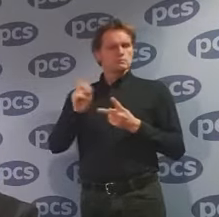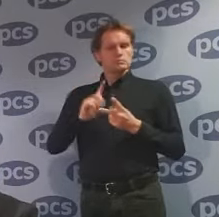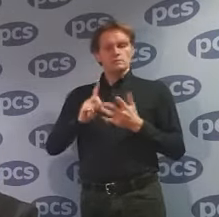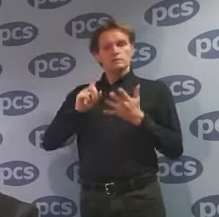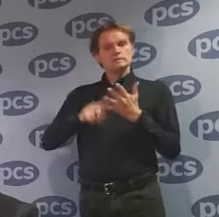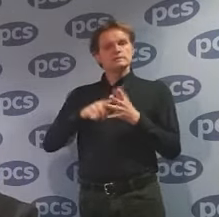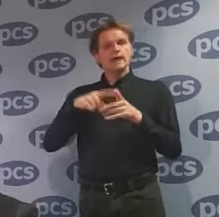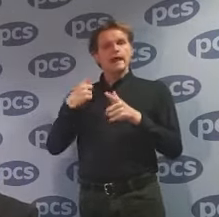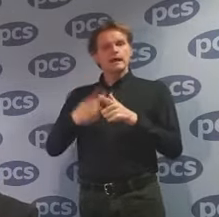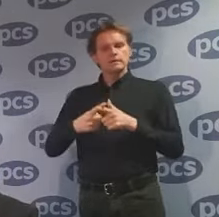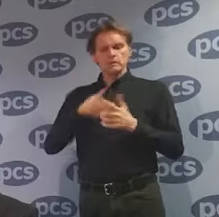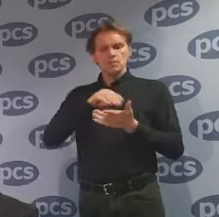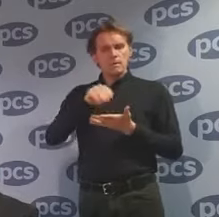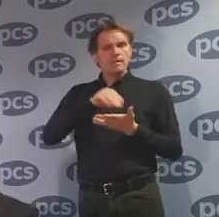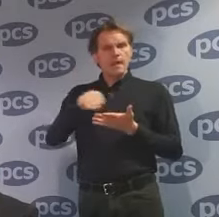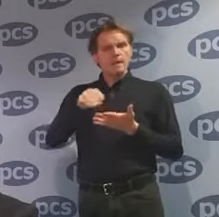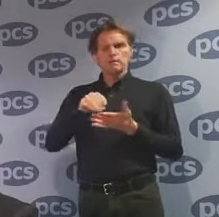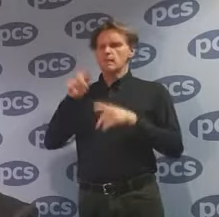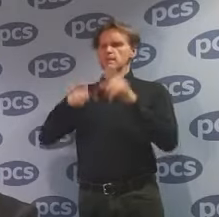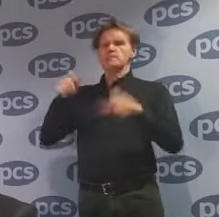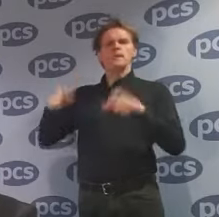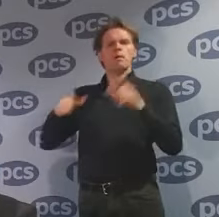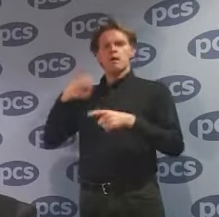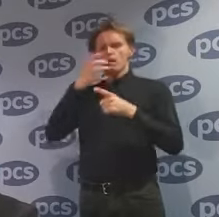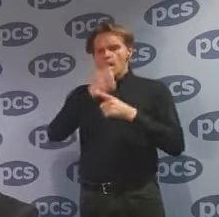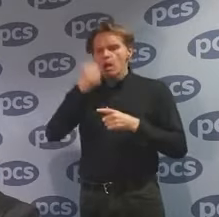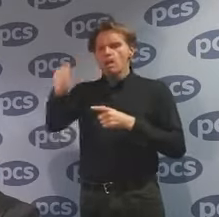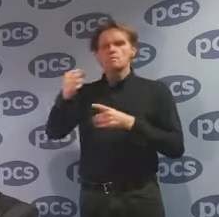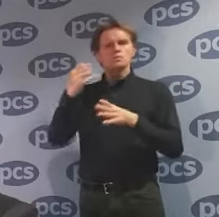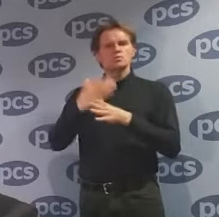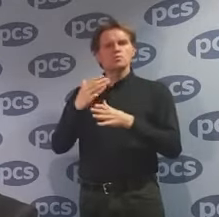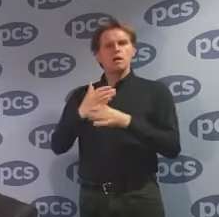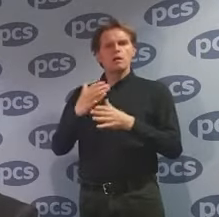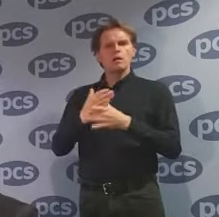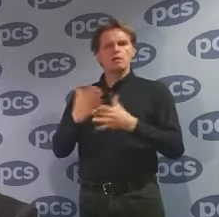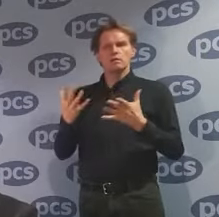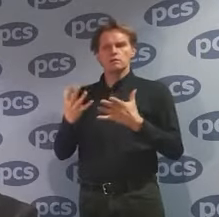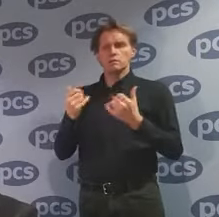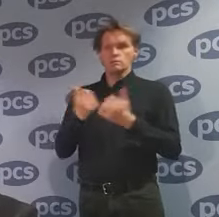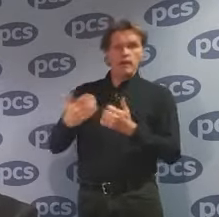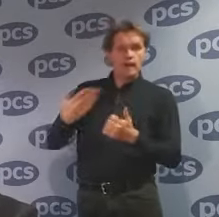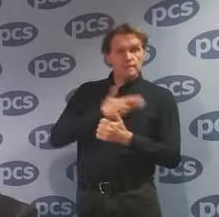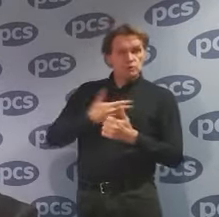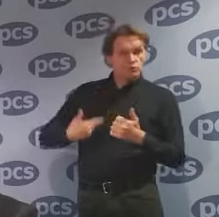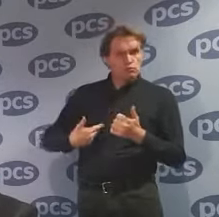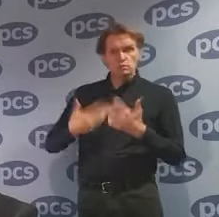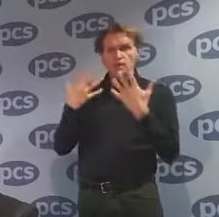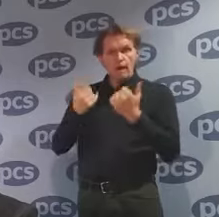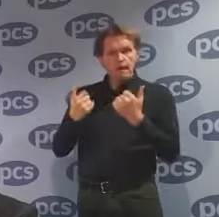our members can be deployed to work from whether they have insurance cover in their travel from home to their workplace and indeed whether they even